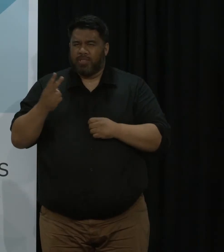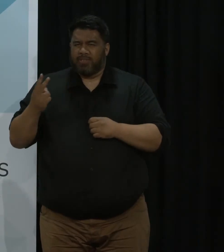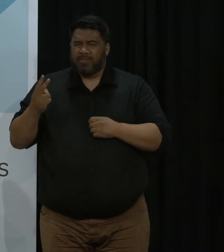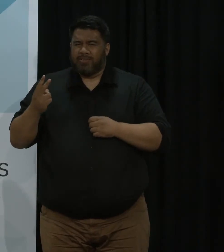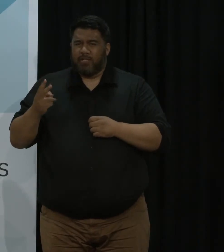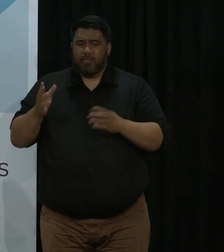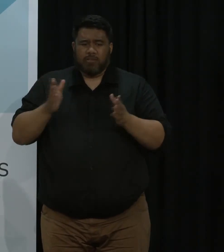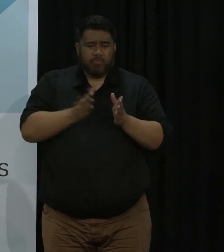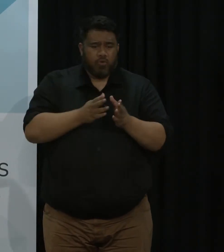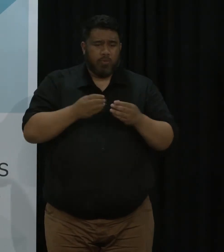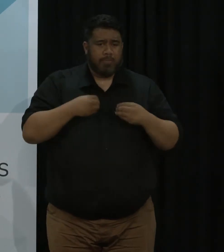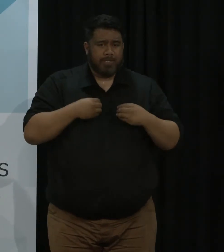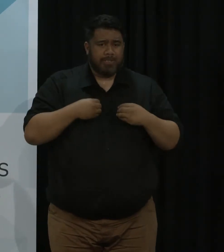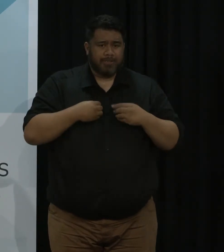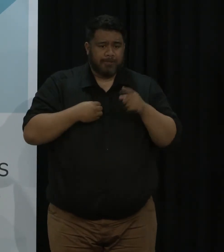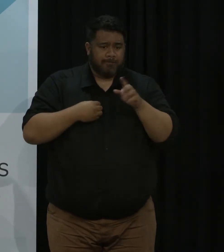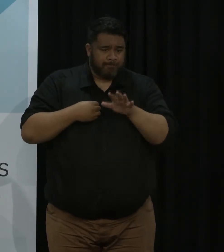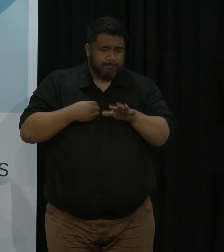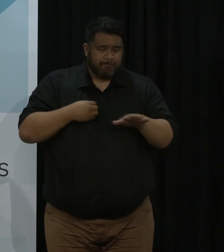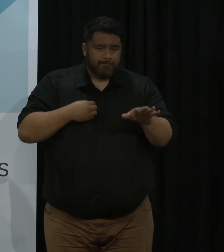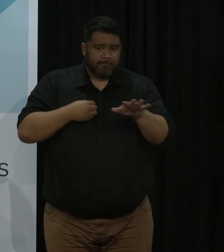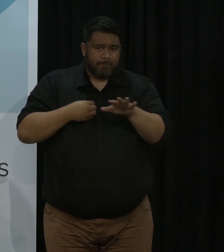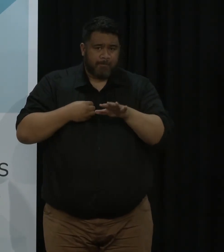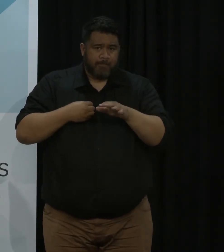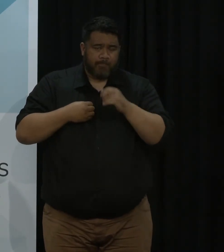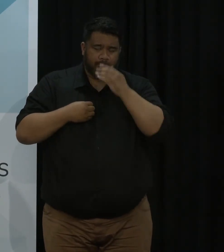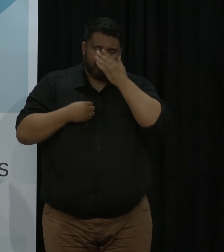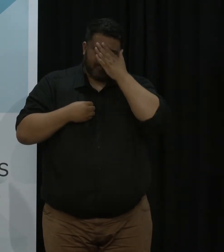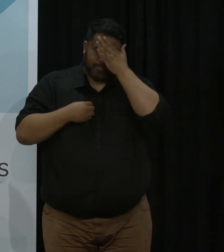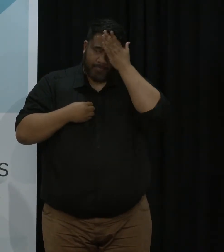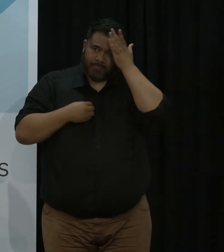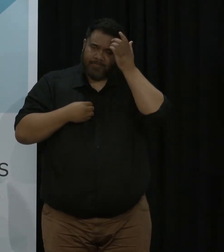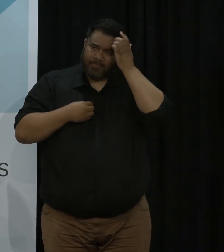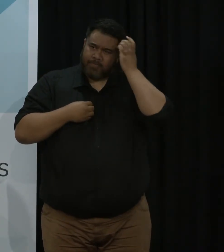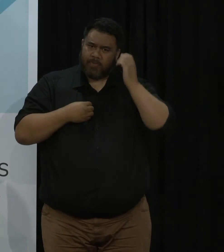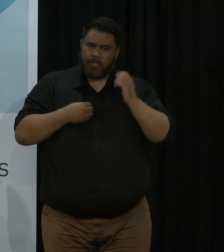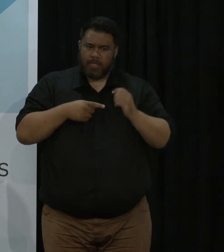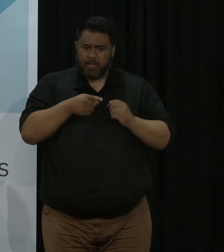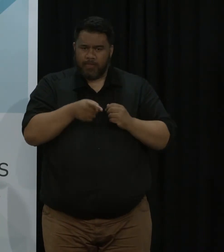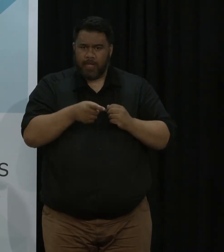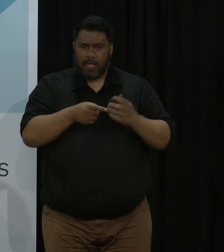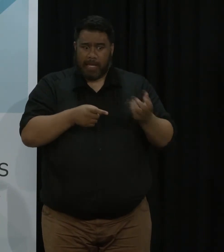it up with a claw-back provision within it. I think we discussed this very matter on